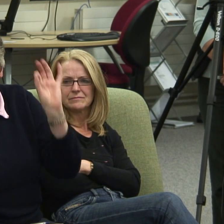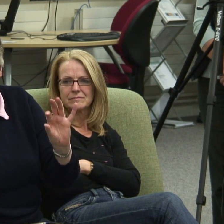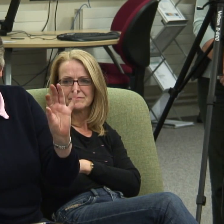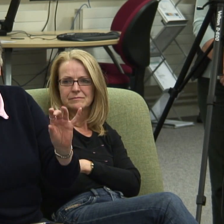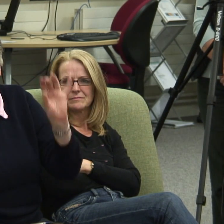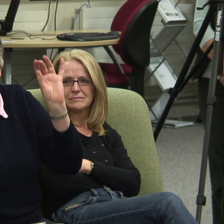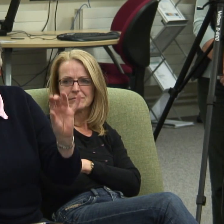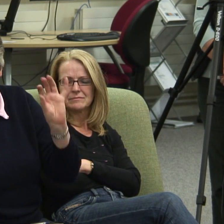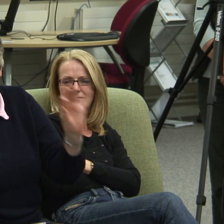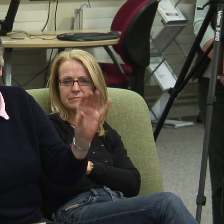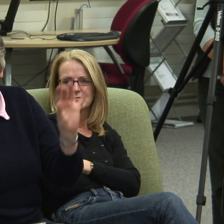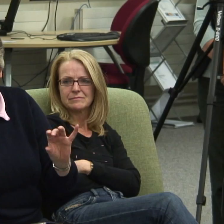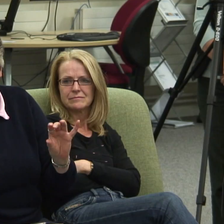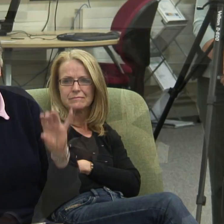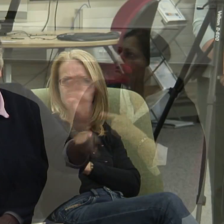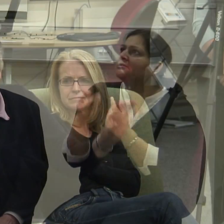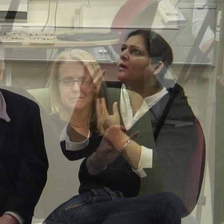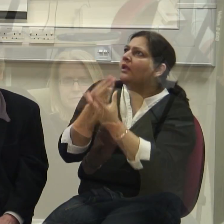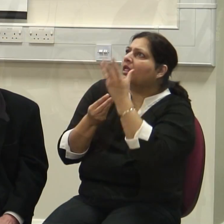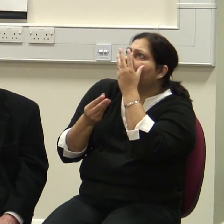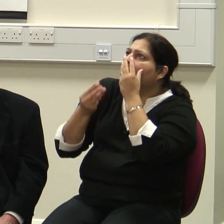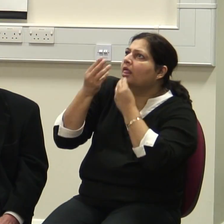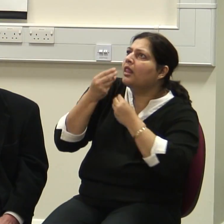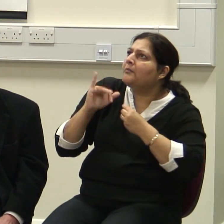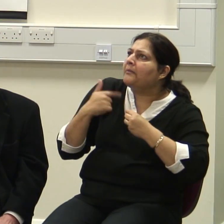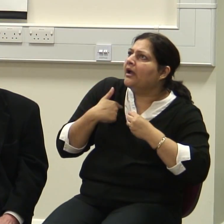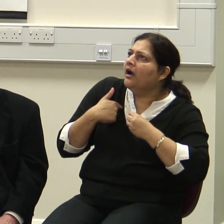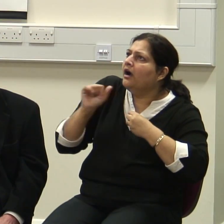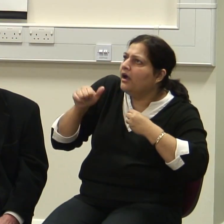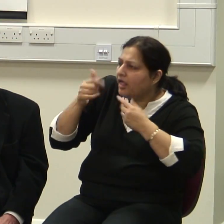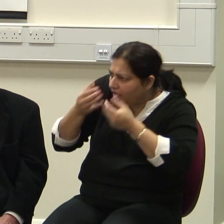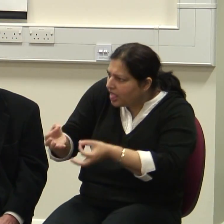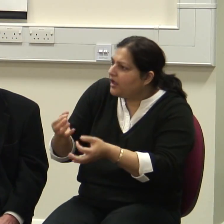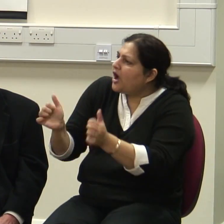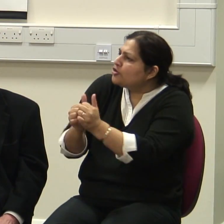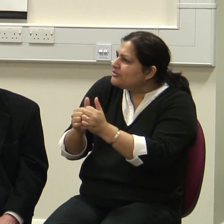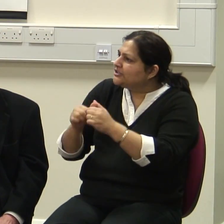means that you may agree to something like electroconvulsive therapy or shock therapy